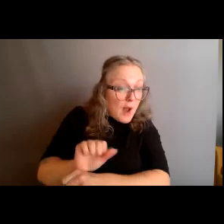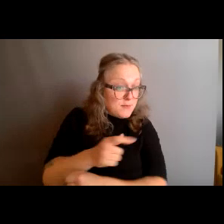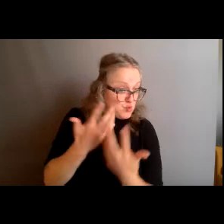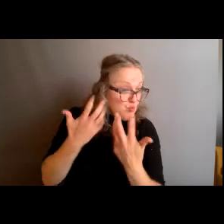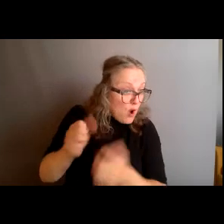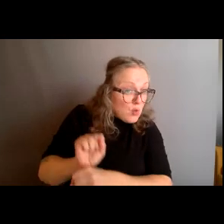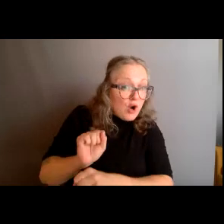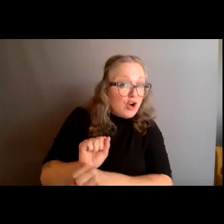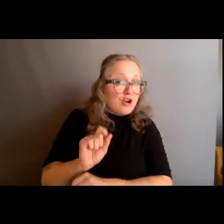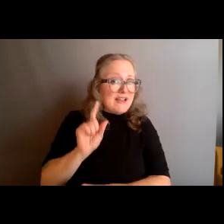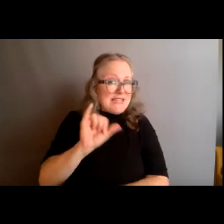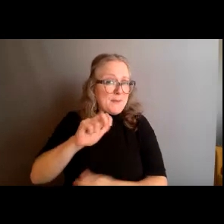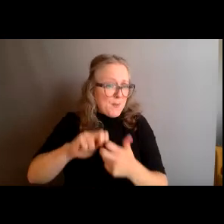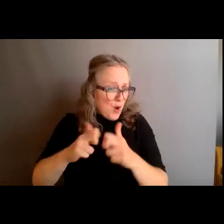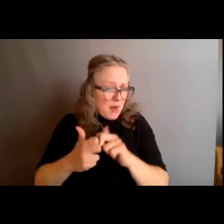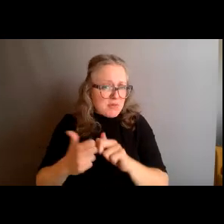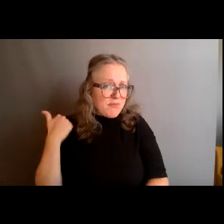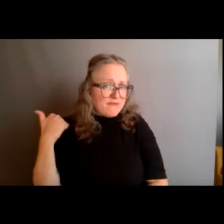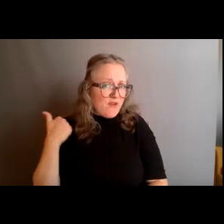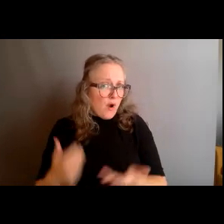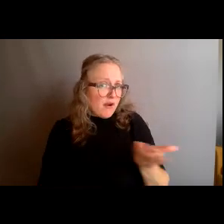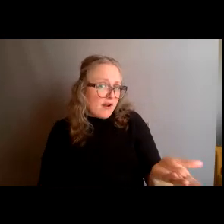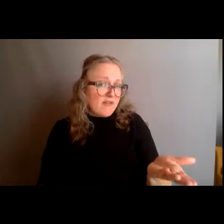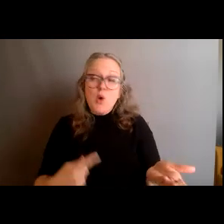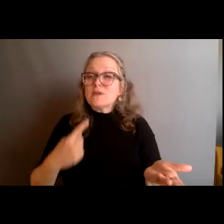Has that been an issue for you? And they'll say, you know,